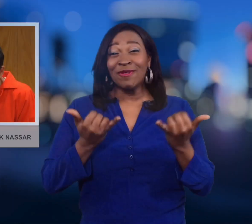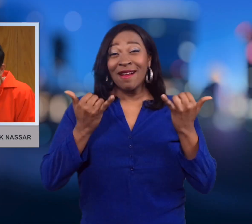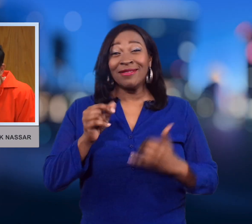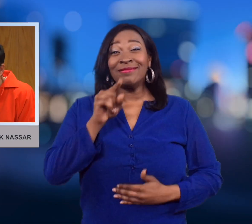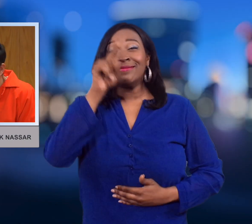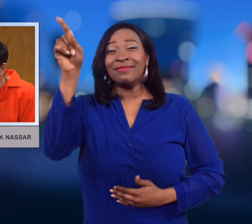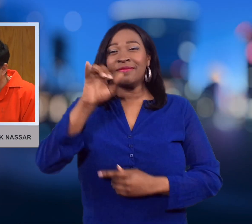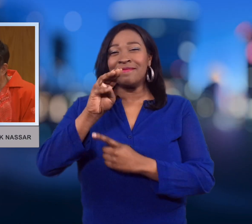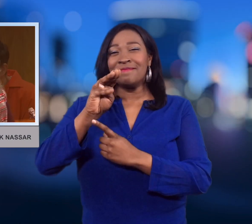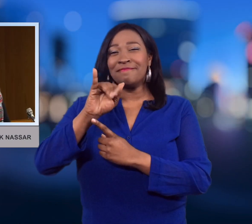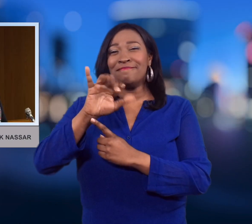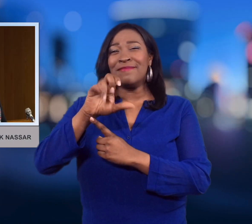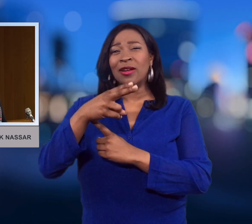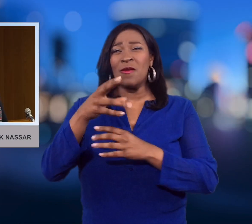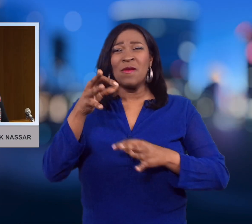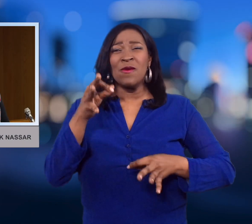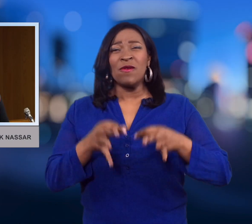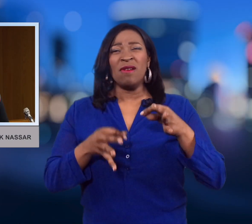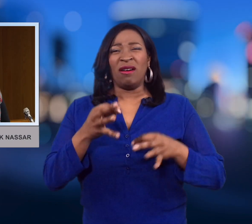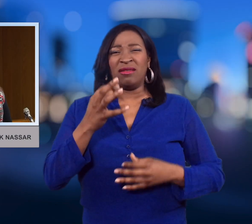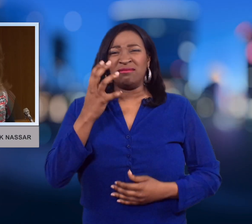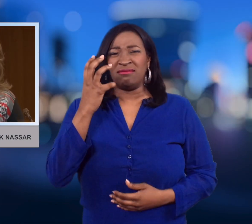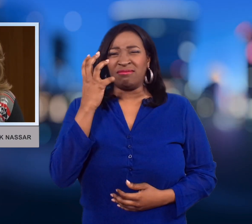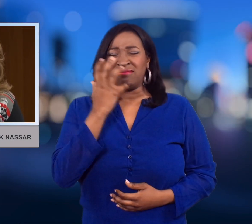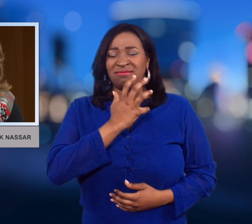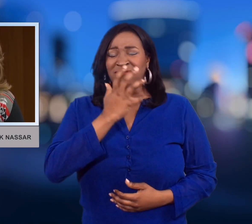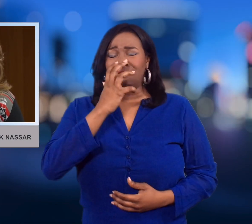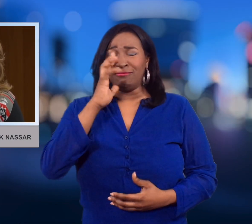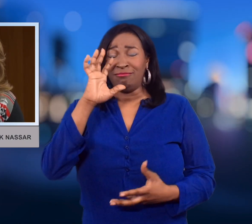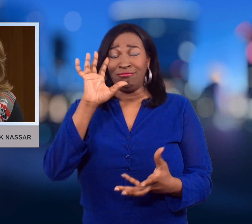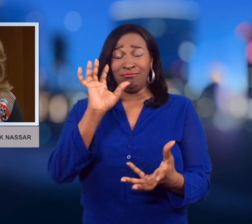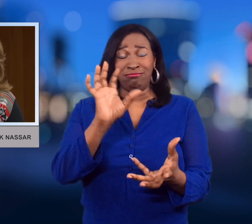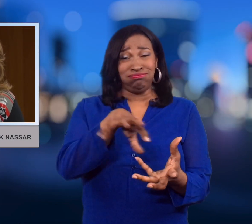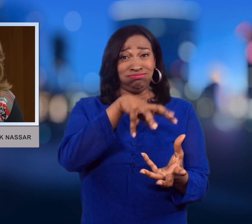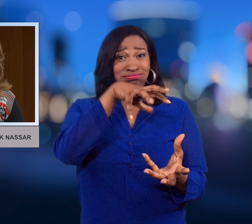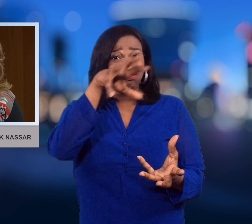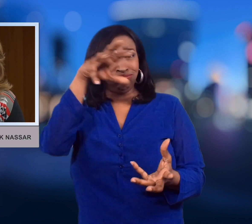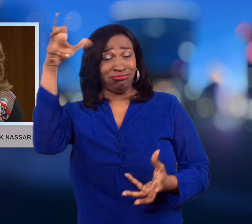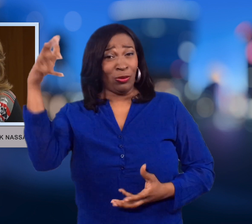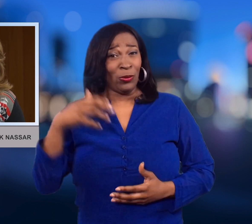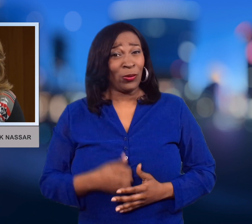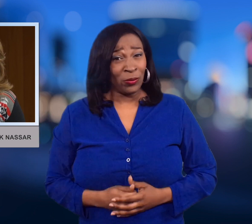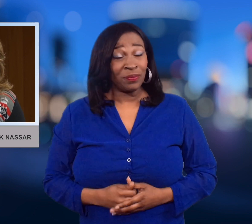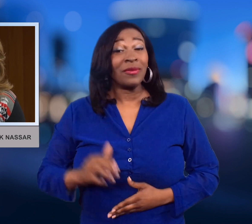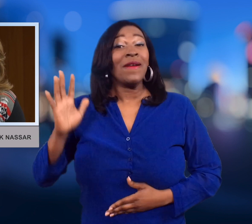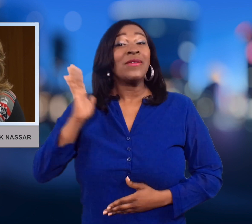Chaos erupted in a Michigan courtroom today.